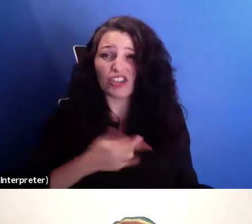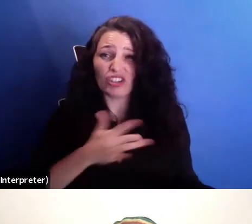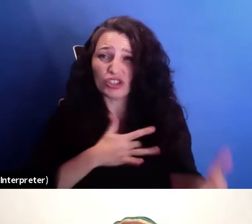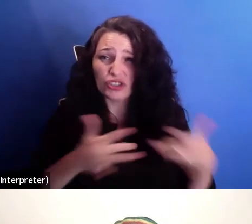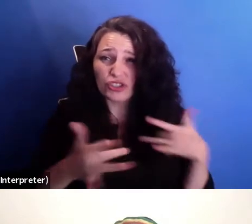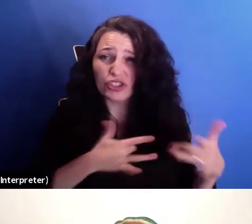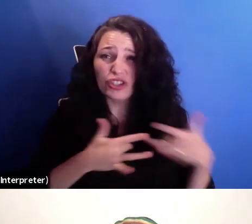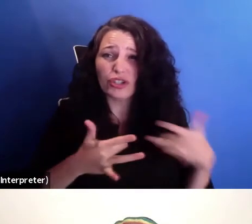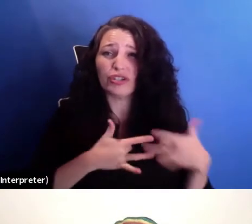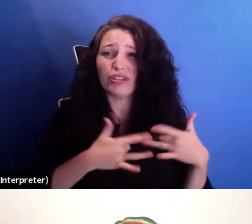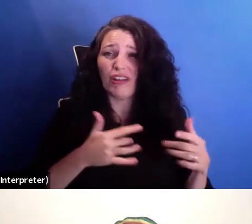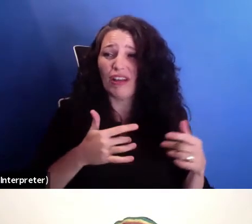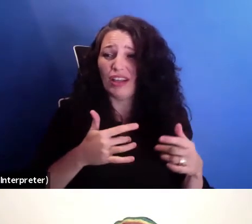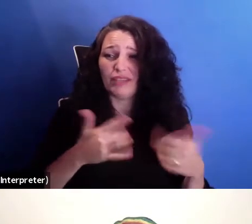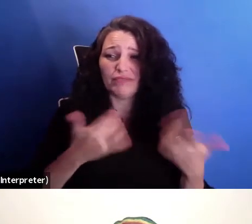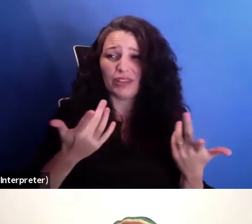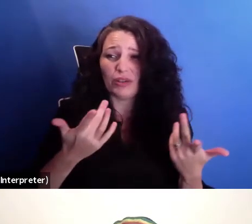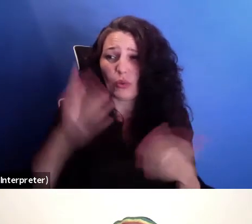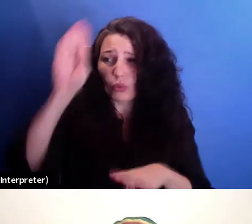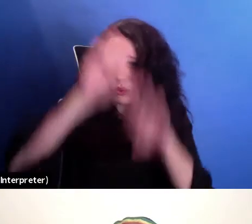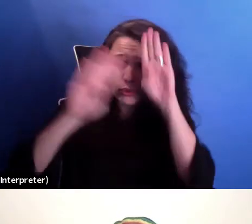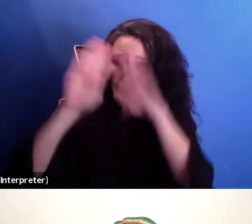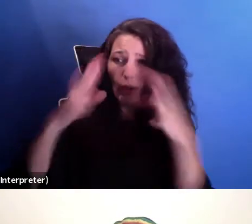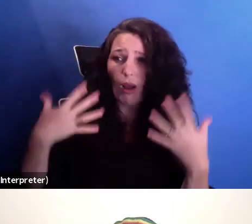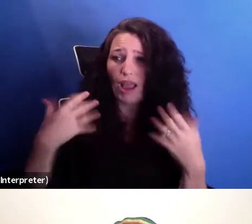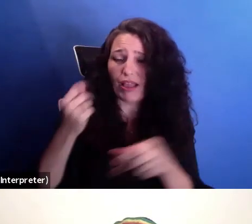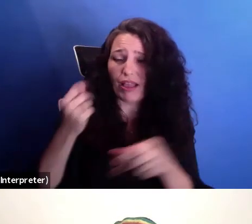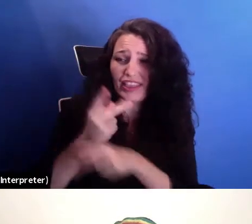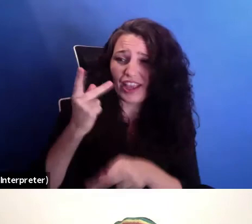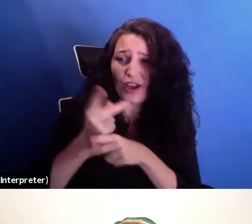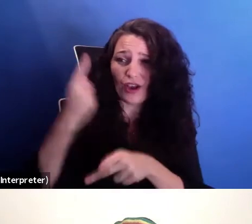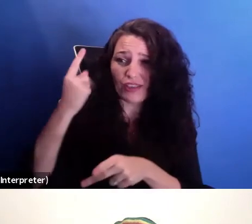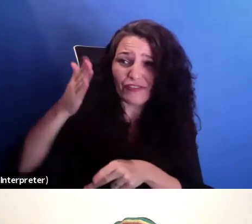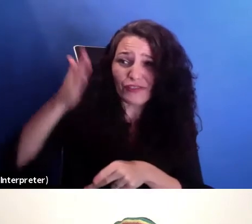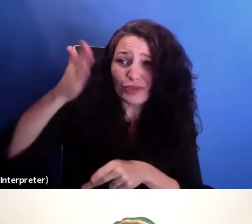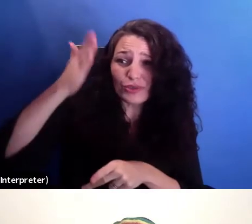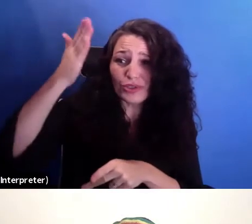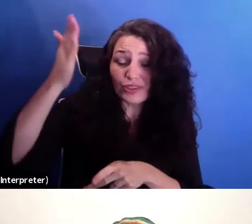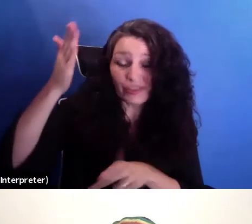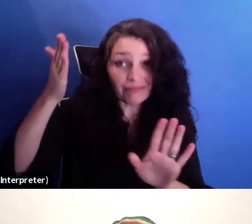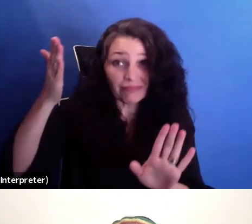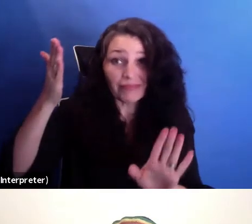and the future of healthcare in particular, I think that disability activists